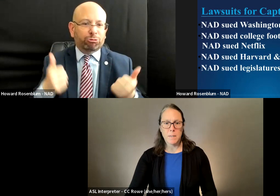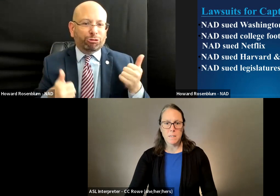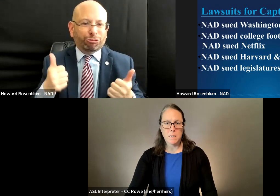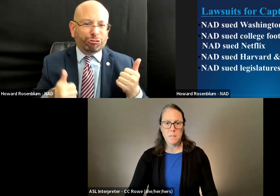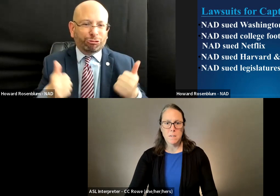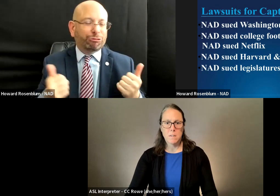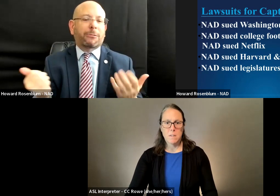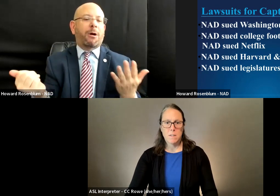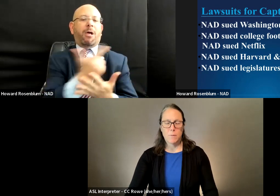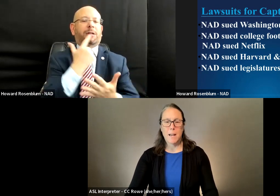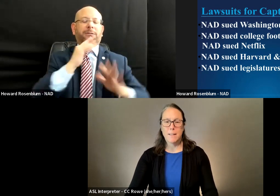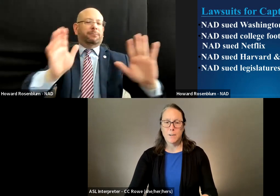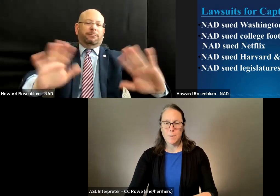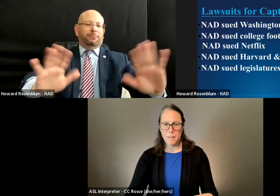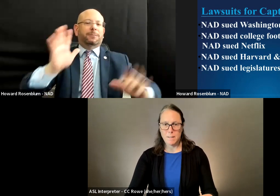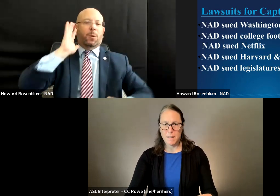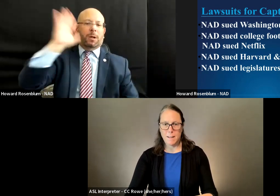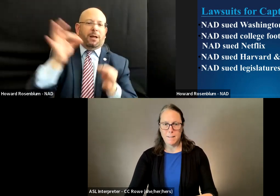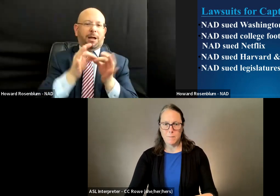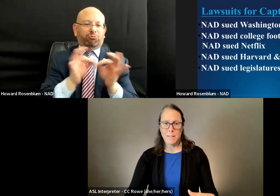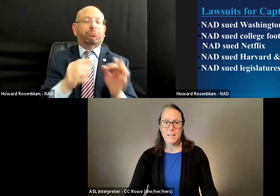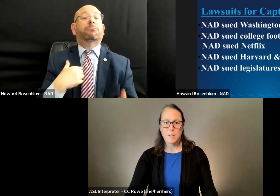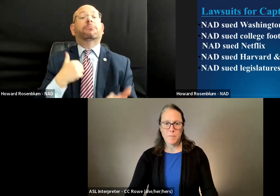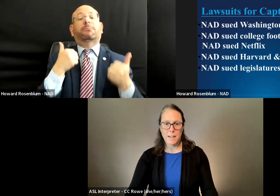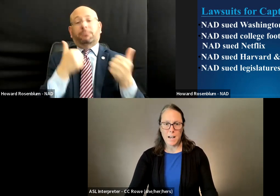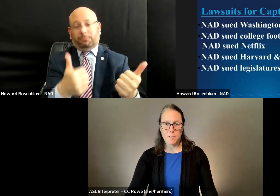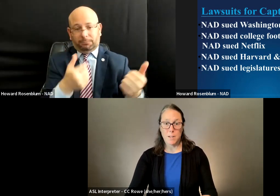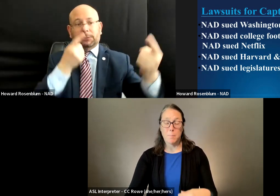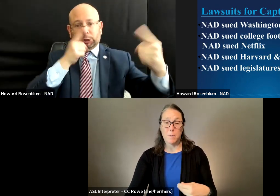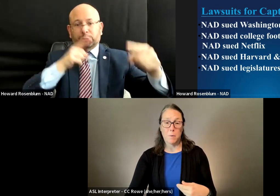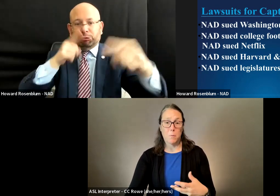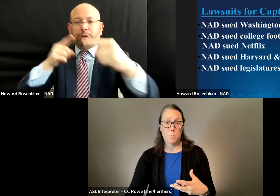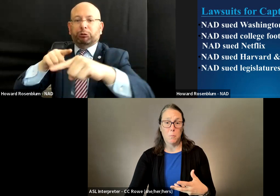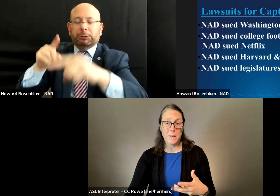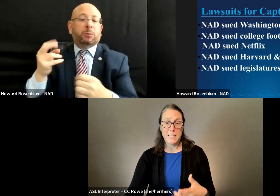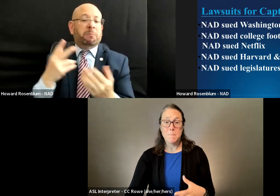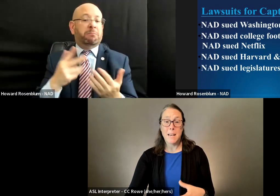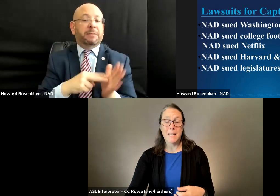streaming platforms, anybody who provides streaming videos are now required